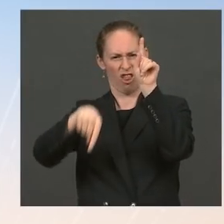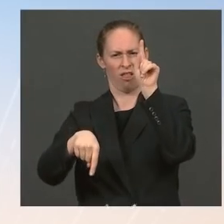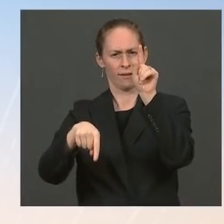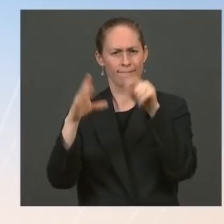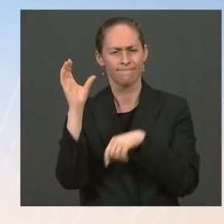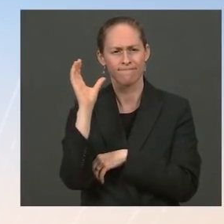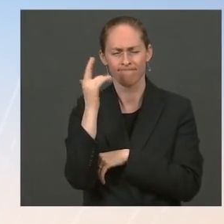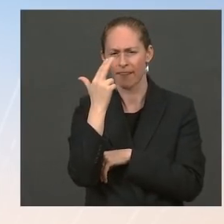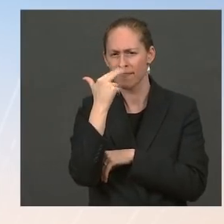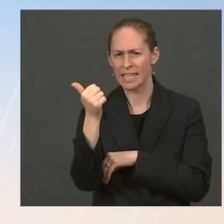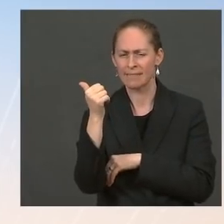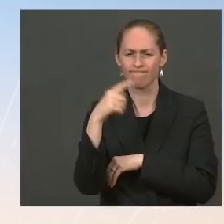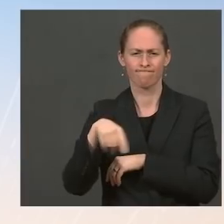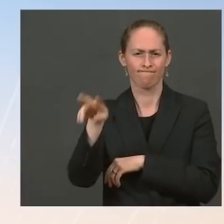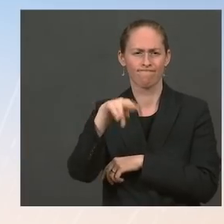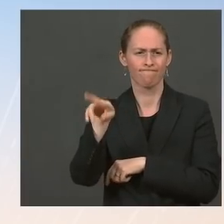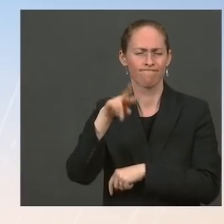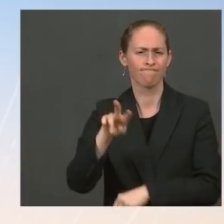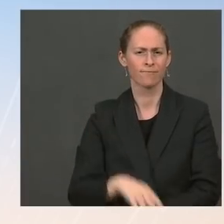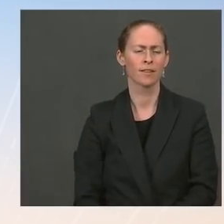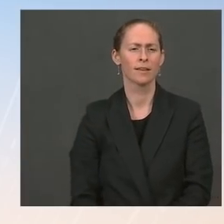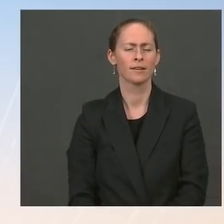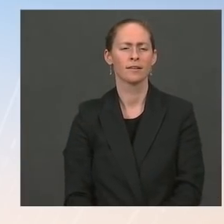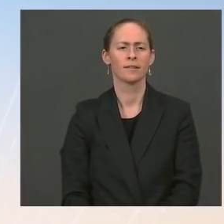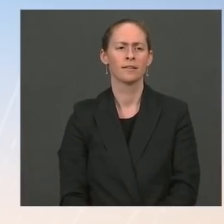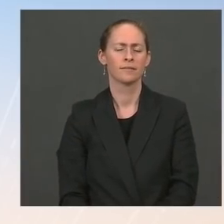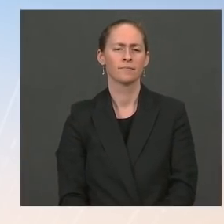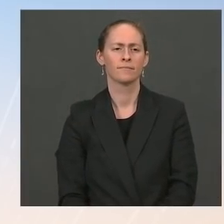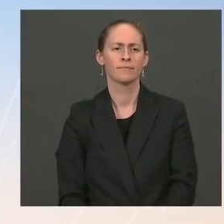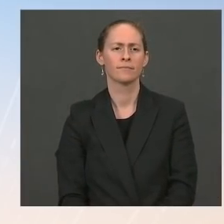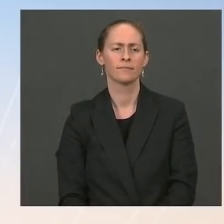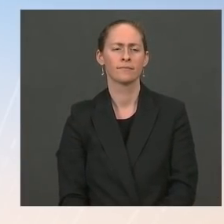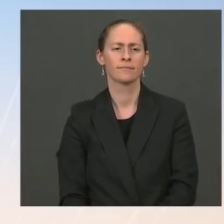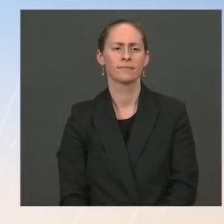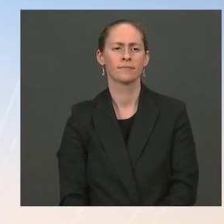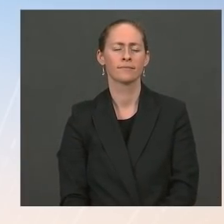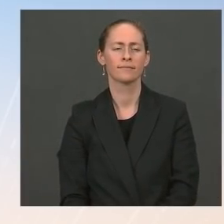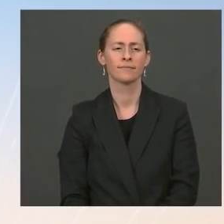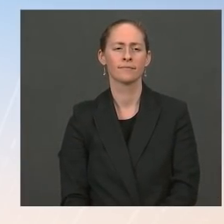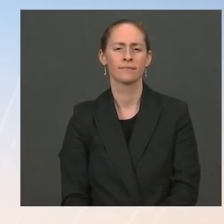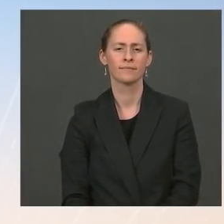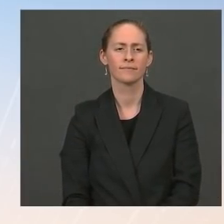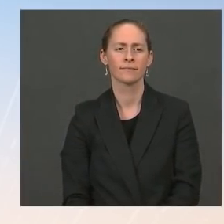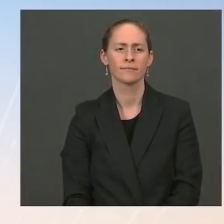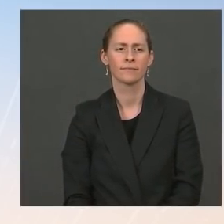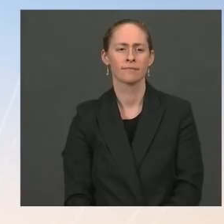which is the main ingredient in the gas people buy at stations. But in the last month, the price of unfinished gasoline